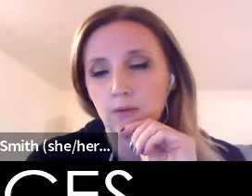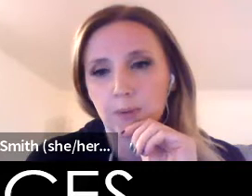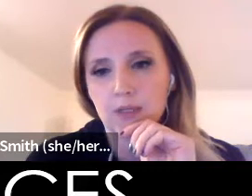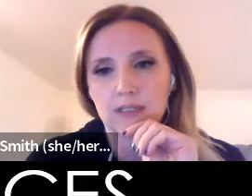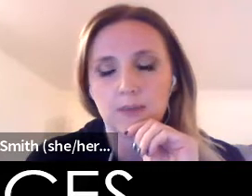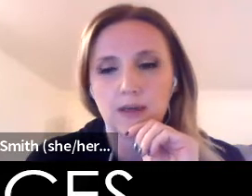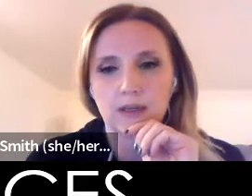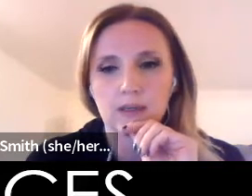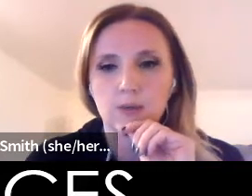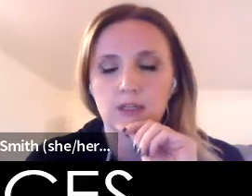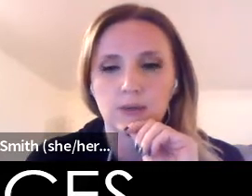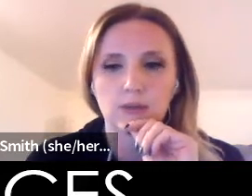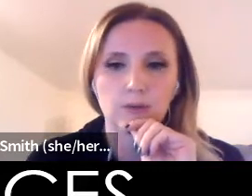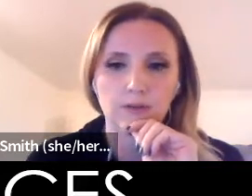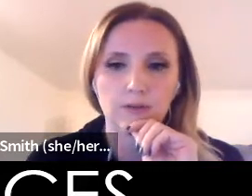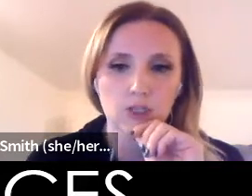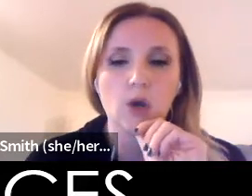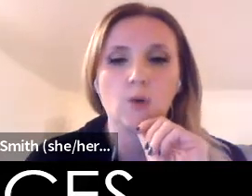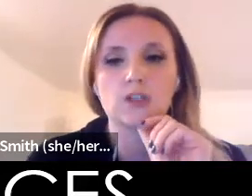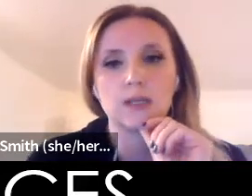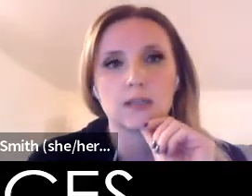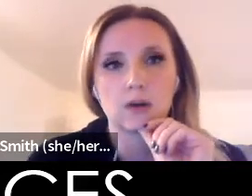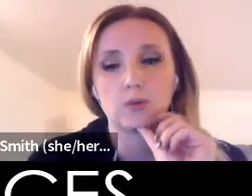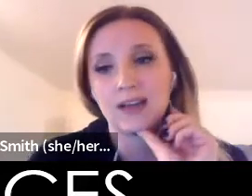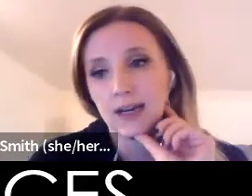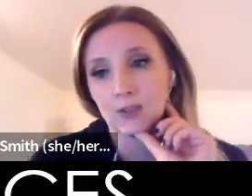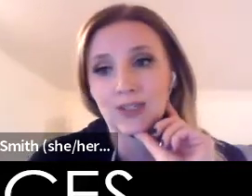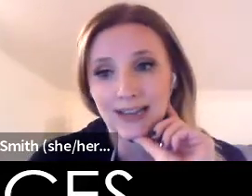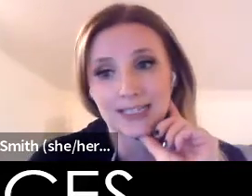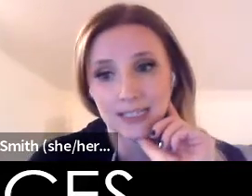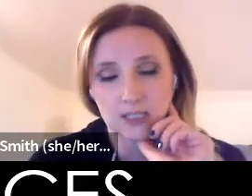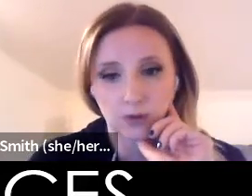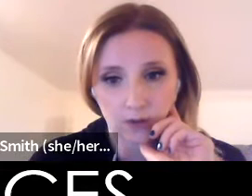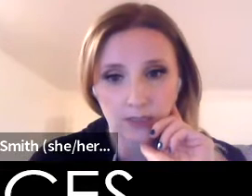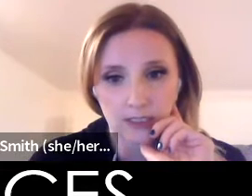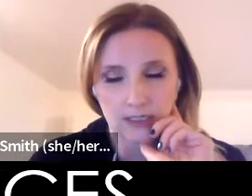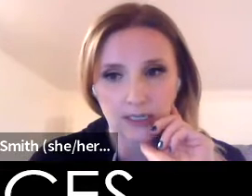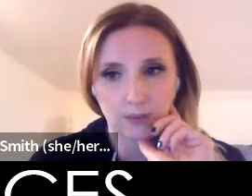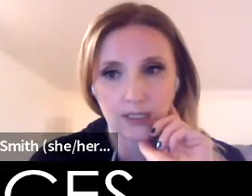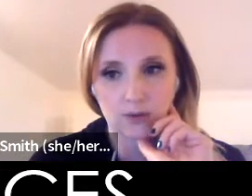that will be participating in the 2023 Fringe, which means that there will be 196 performances taking place